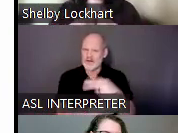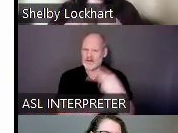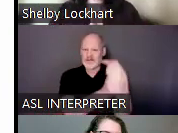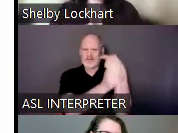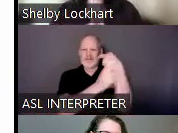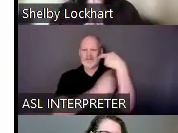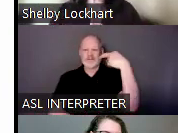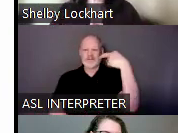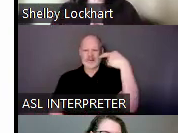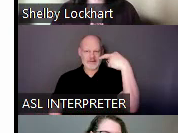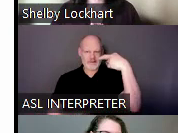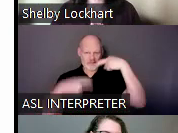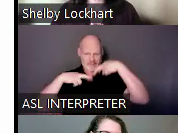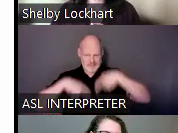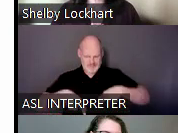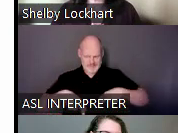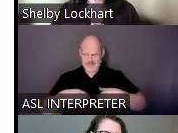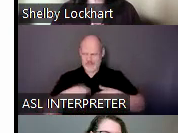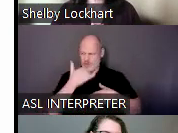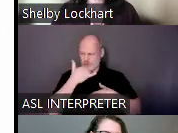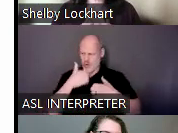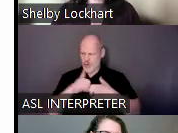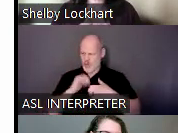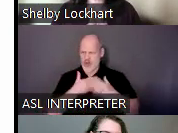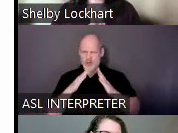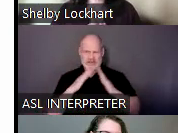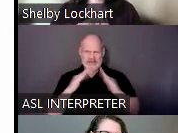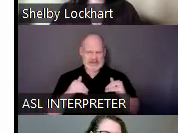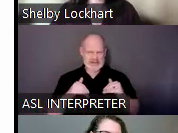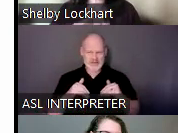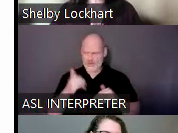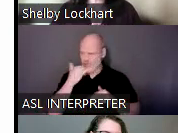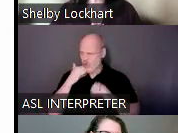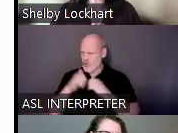well what might be wrong with our systems and practices? Why aren't students and families